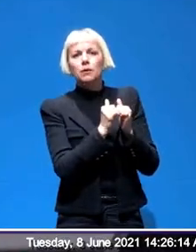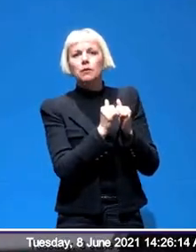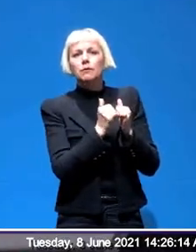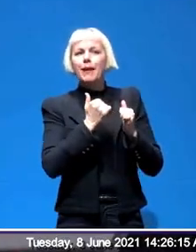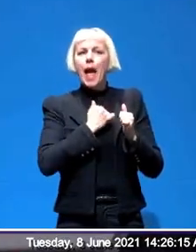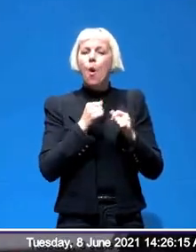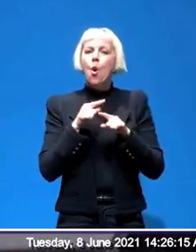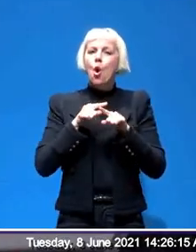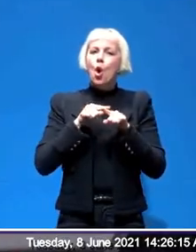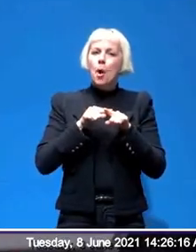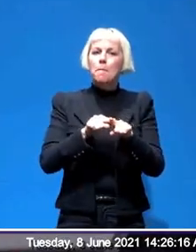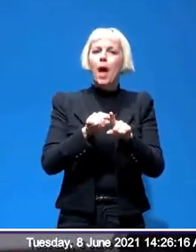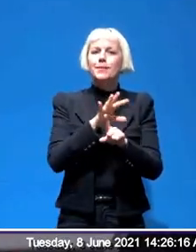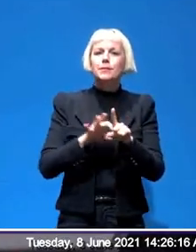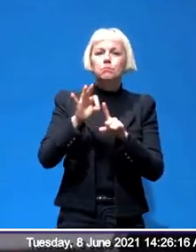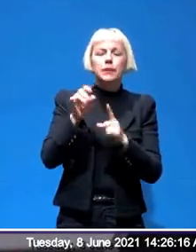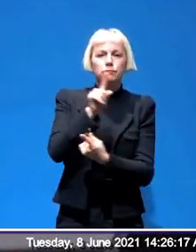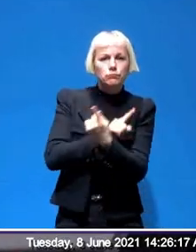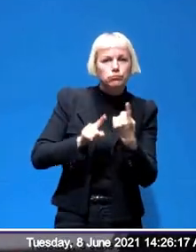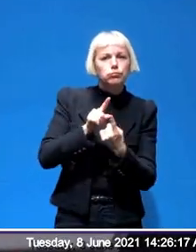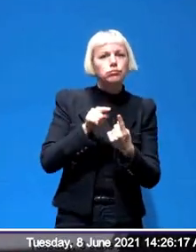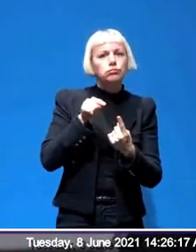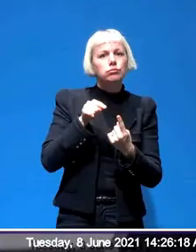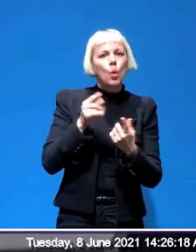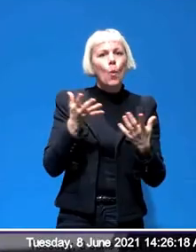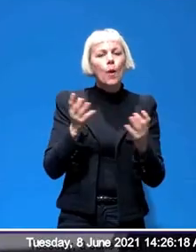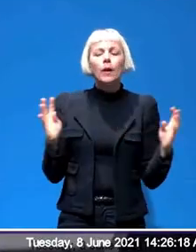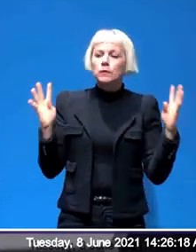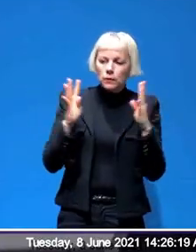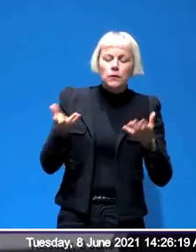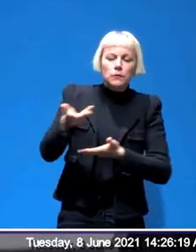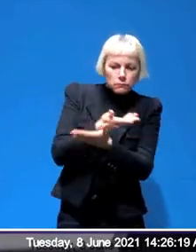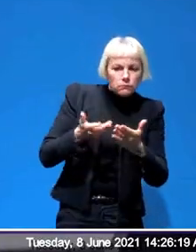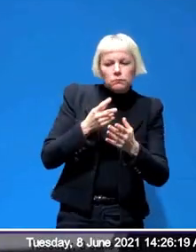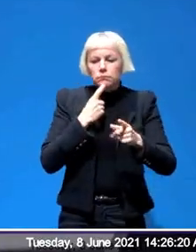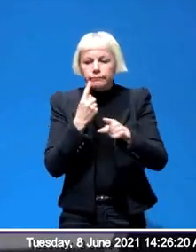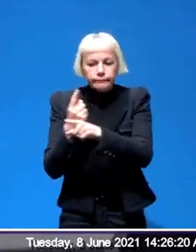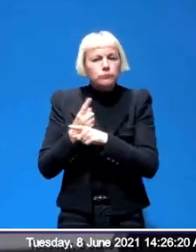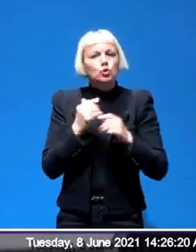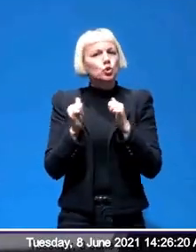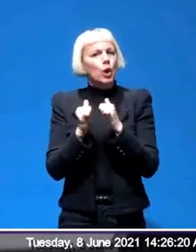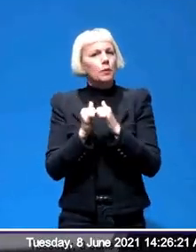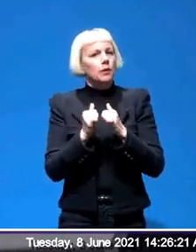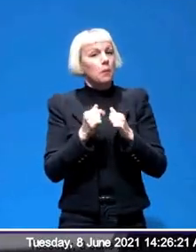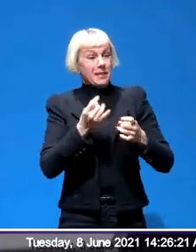updates and we meet to talk about the document, that's when I would have seen I haven't used that document.